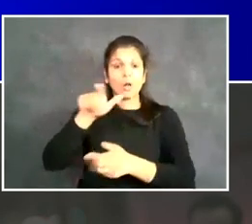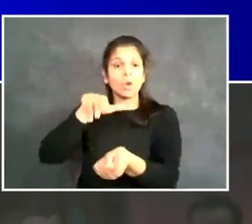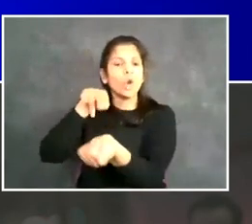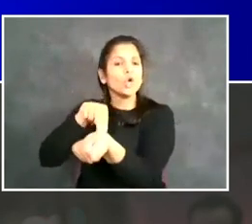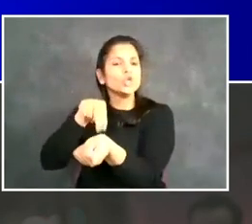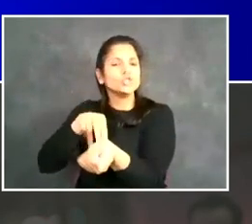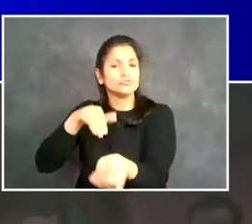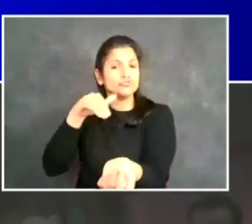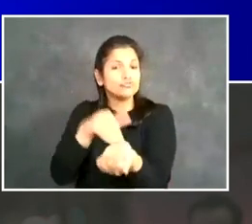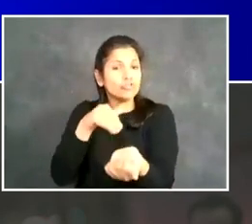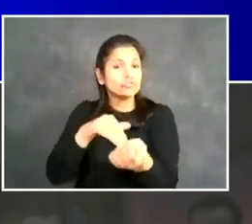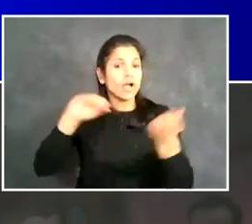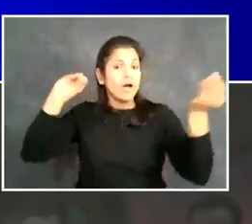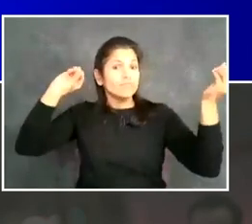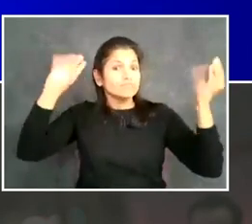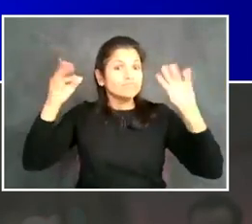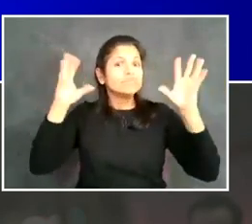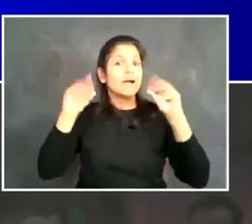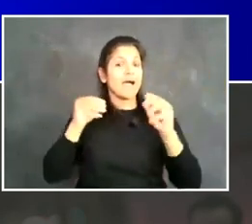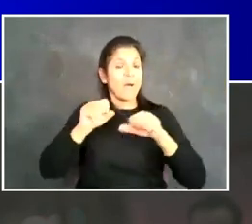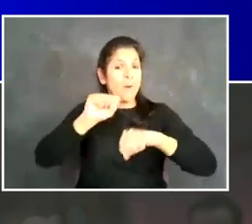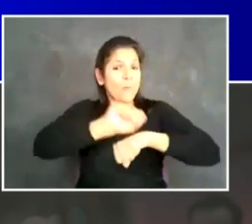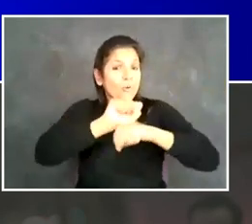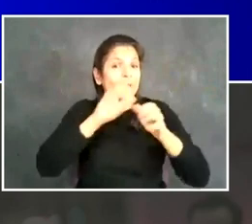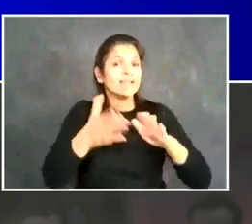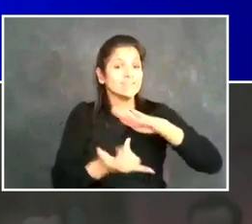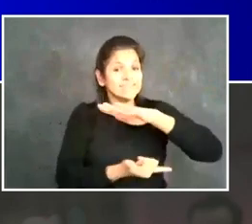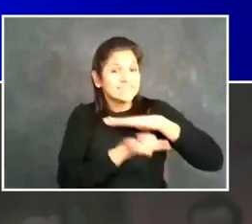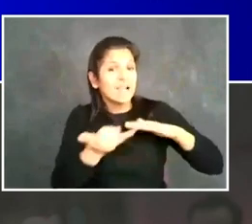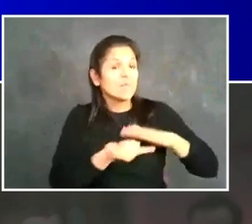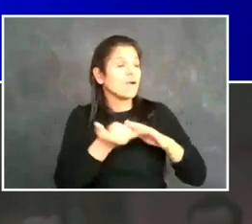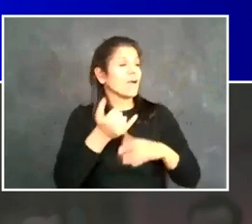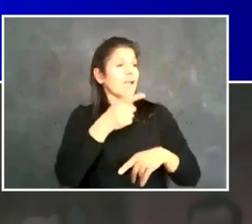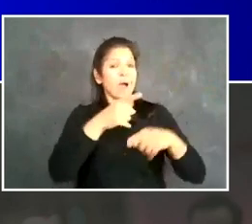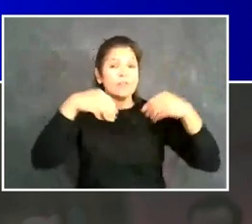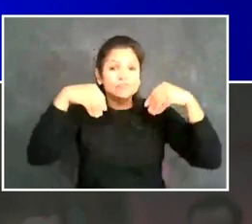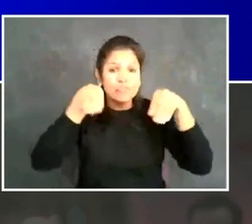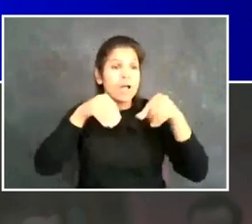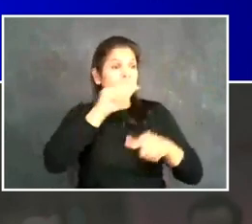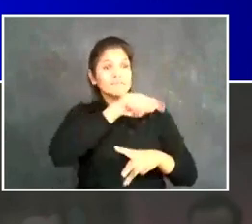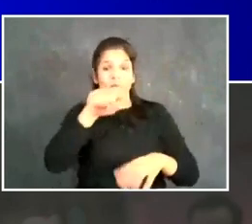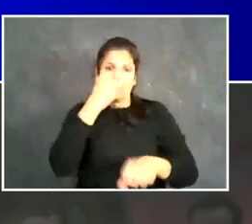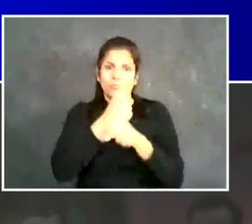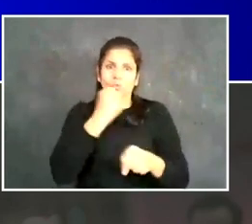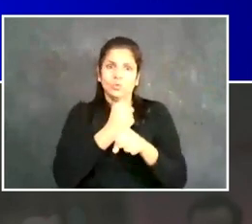DAY TO GET UP AND SAY, I'M GOING TO GO WHERE THE COVID-19